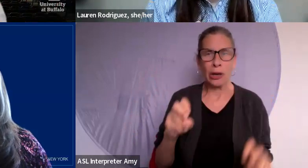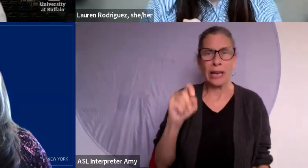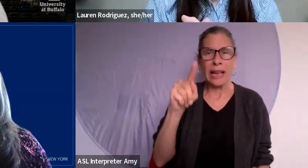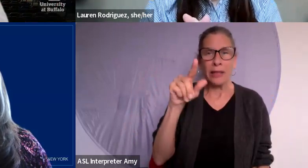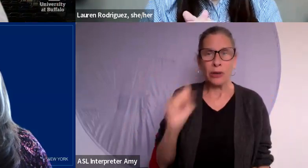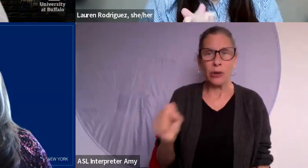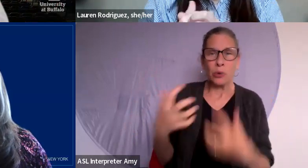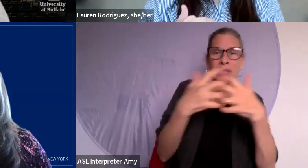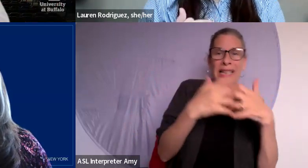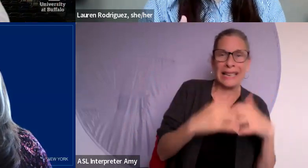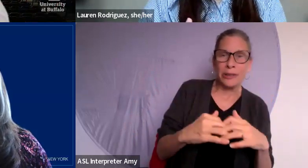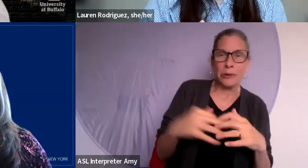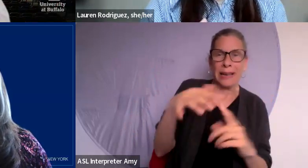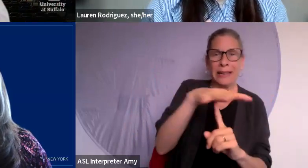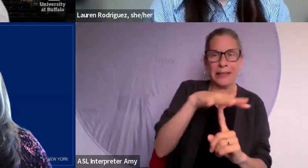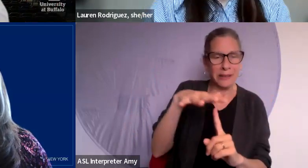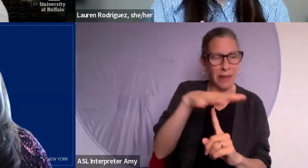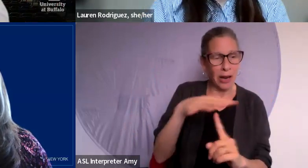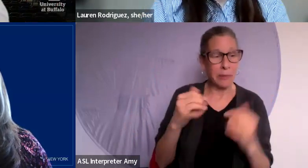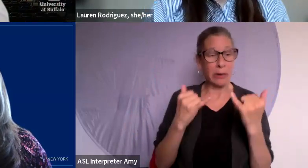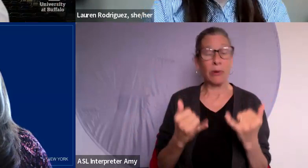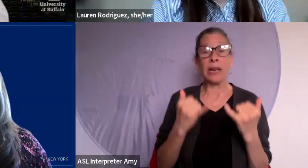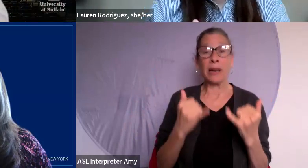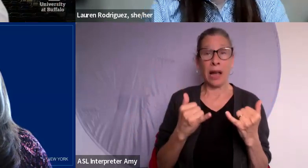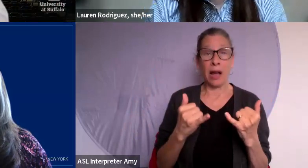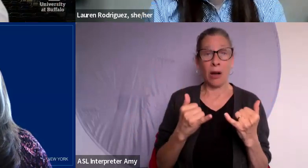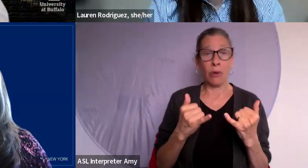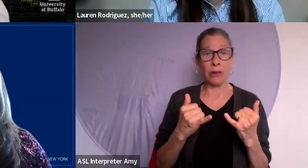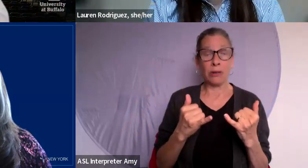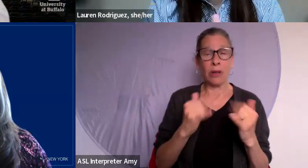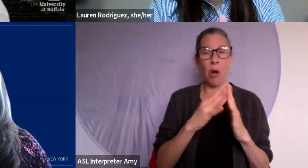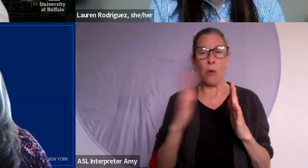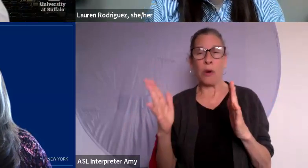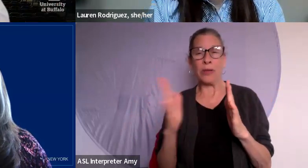into this environment. Right now we are in the range of 185 to